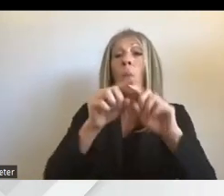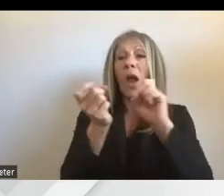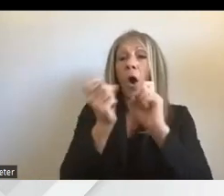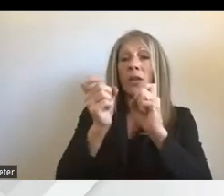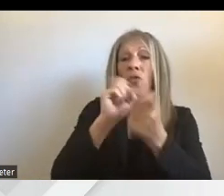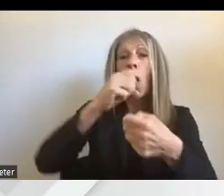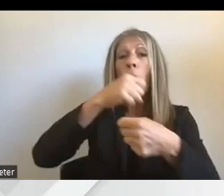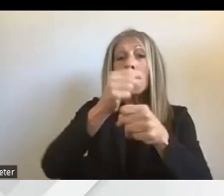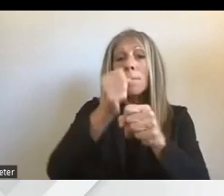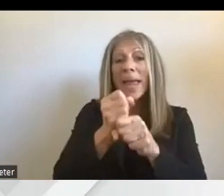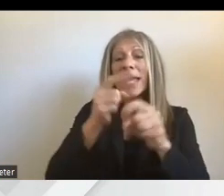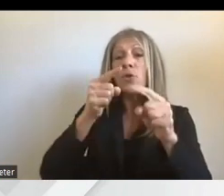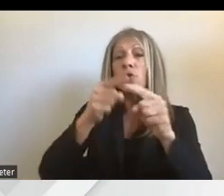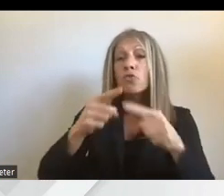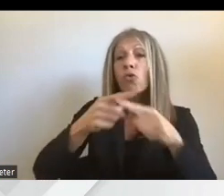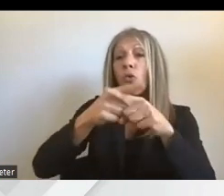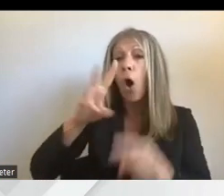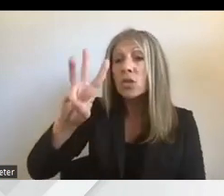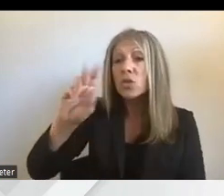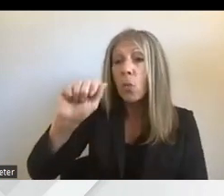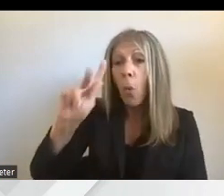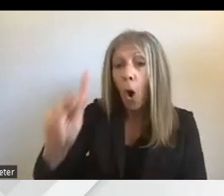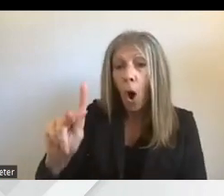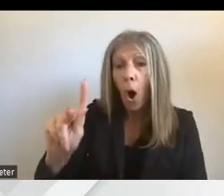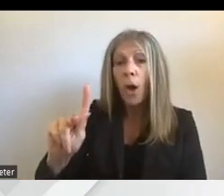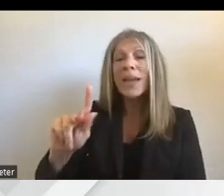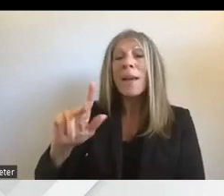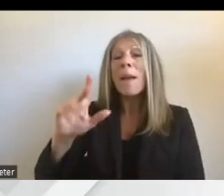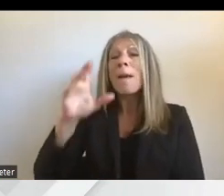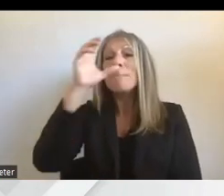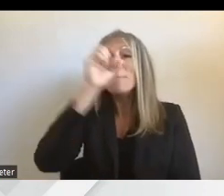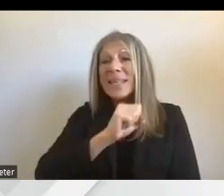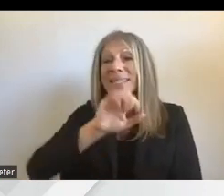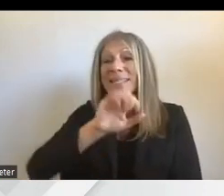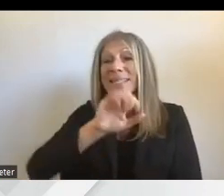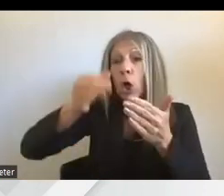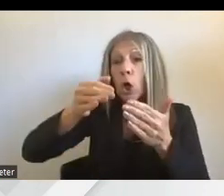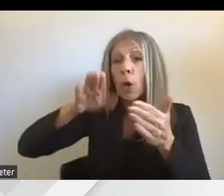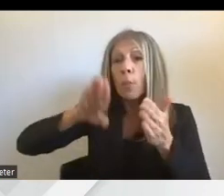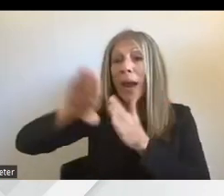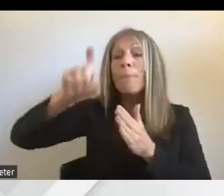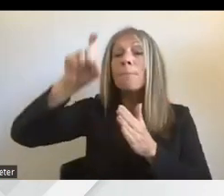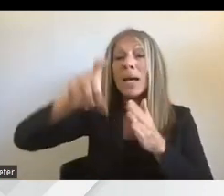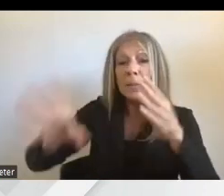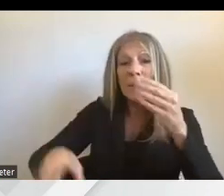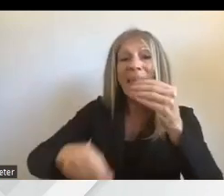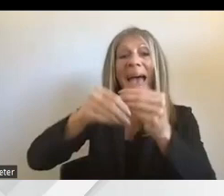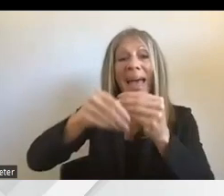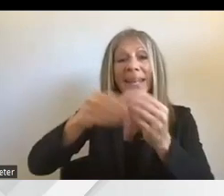are made to crosswalks, missing curb ramps must be added as part of the alteration.